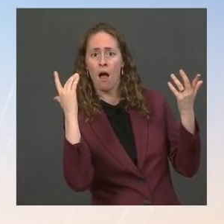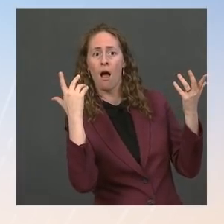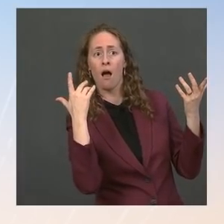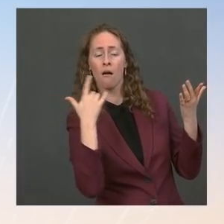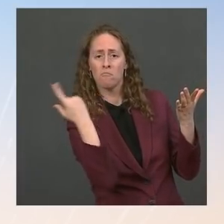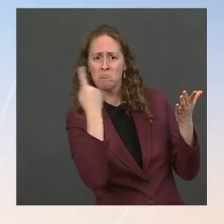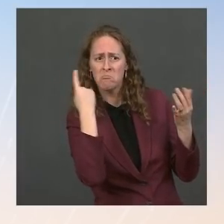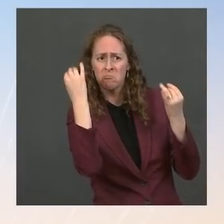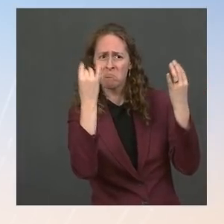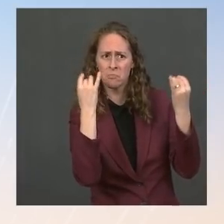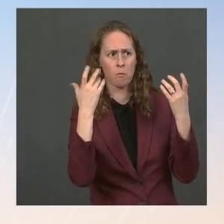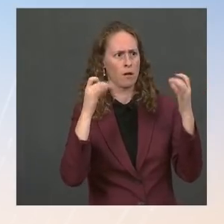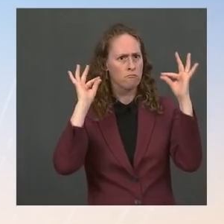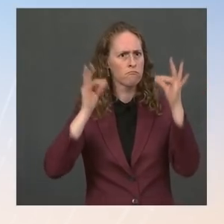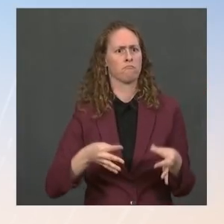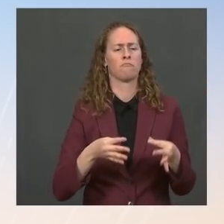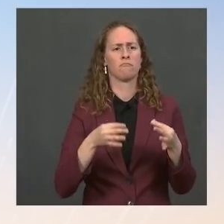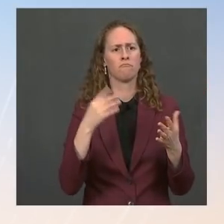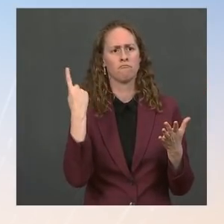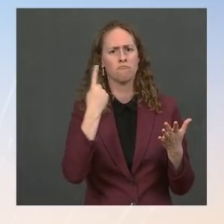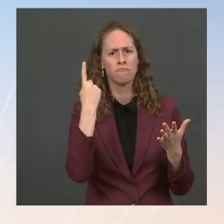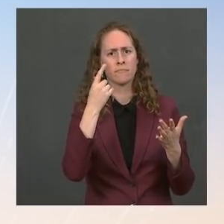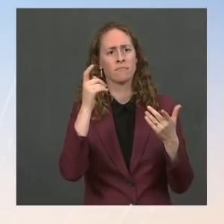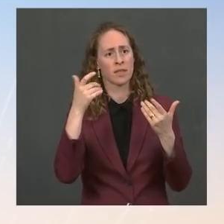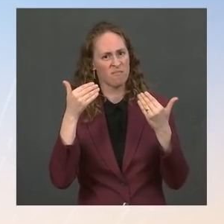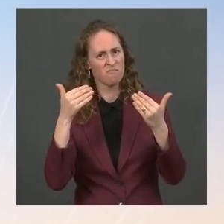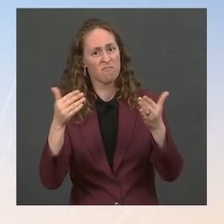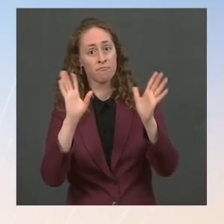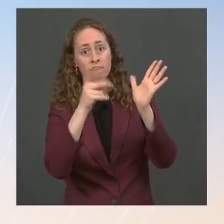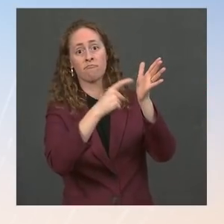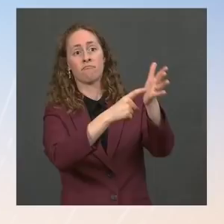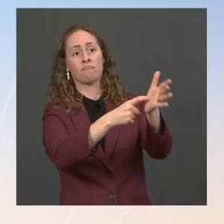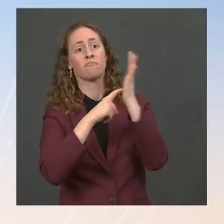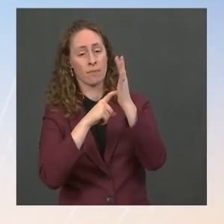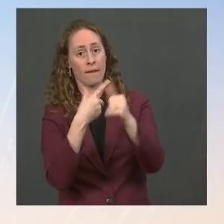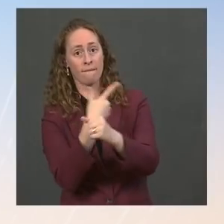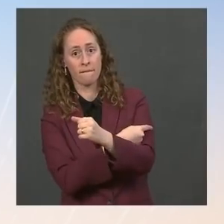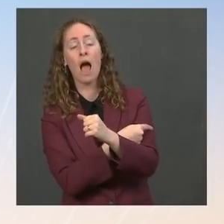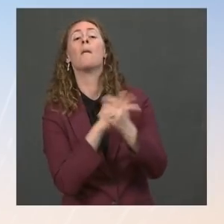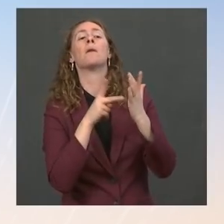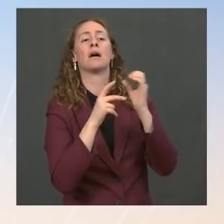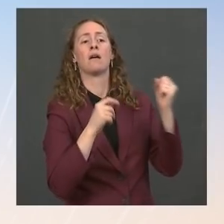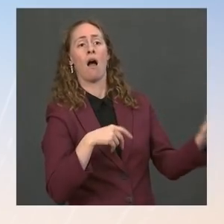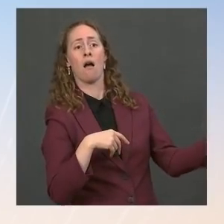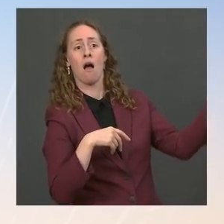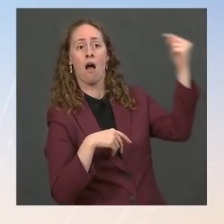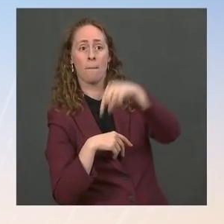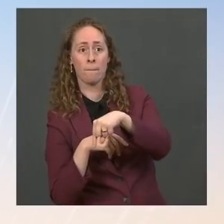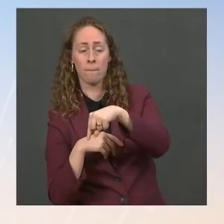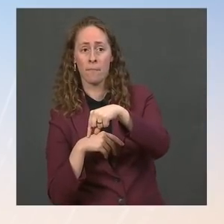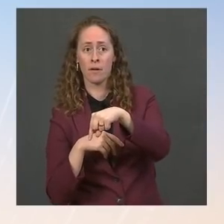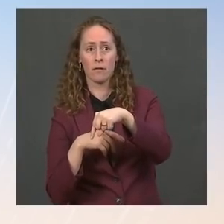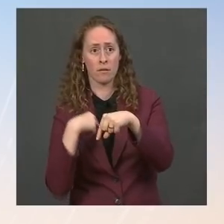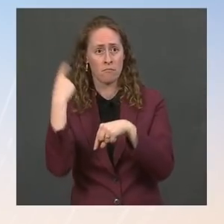that vaccination will allow people to come into the country. Is that part of the President's, sort of, foreign policy outreach this week --